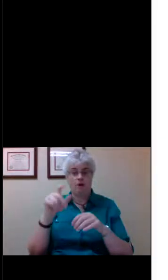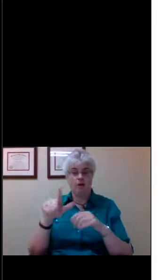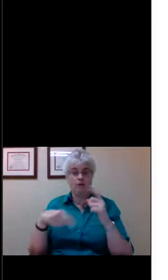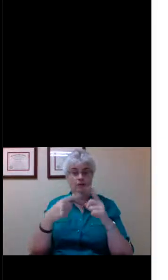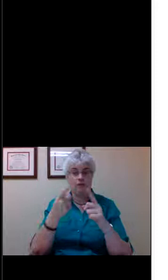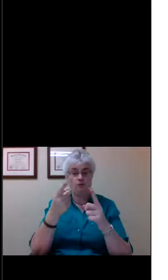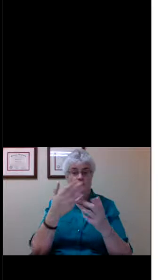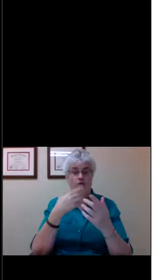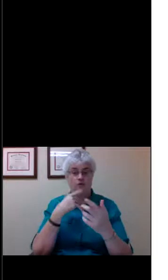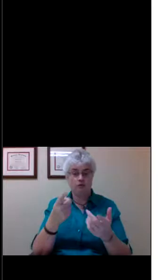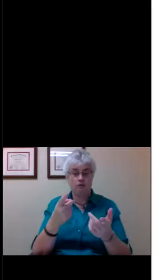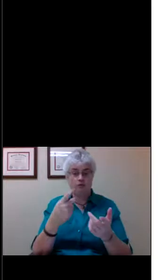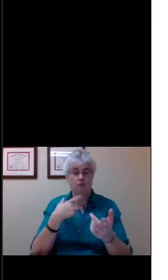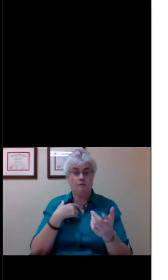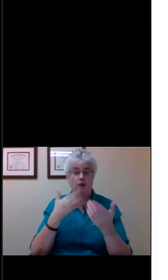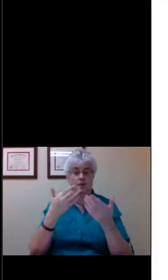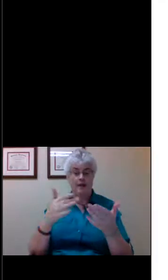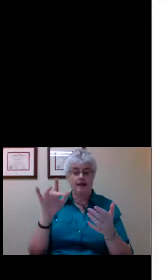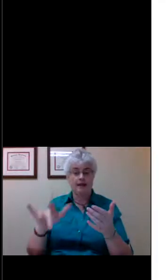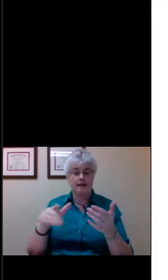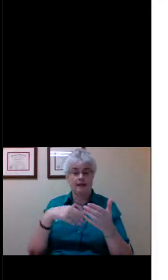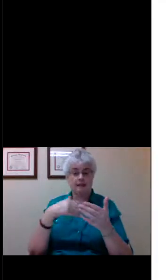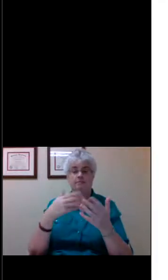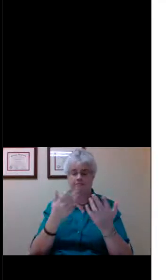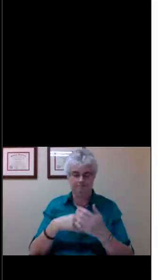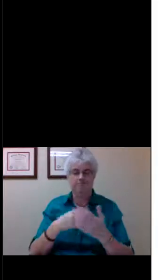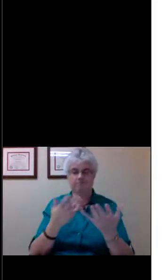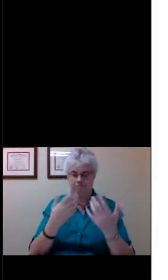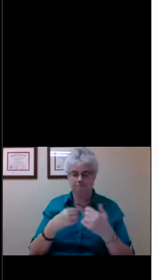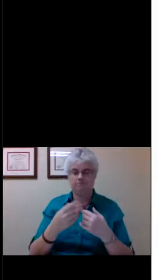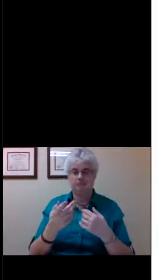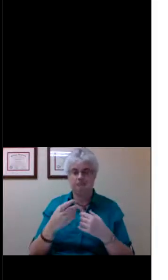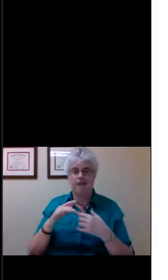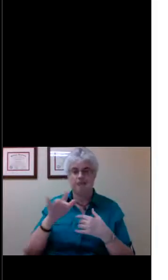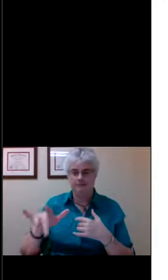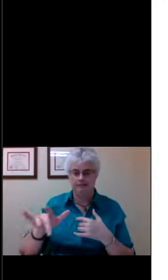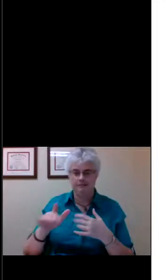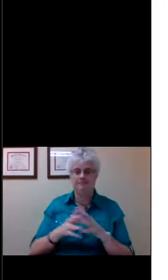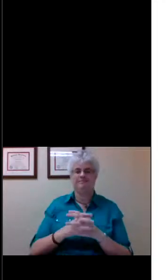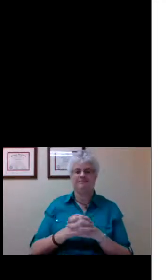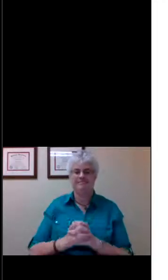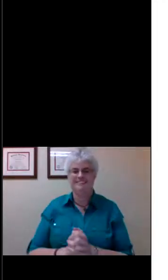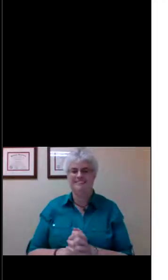ready to do that when you are. Cierra: Okie dokie, we're going to go ahead and launch the first poll.